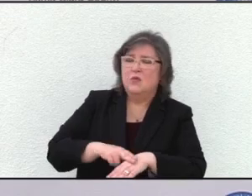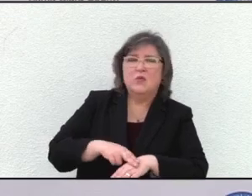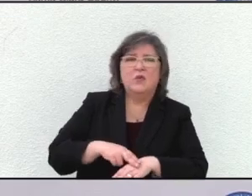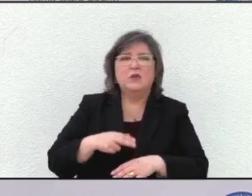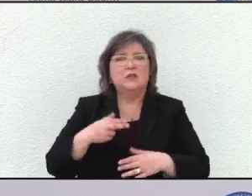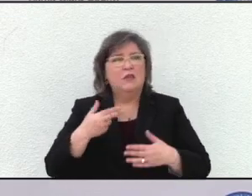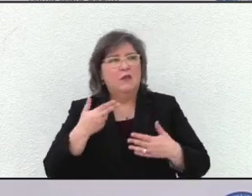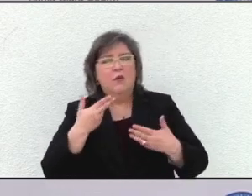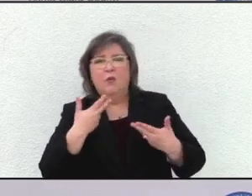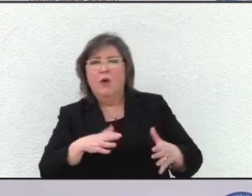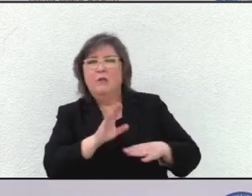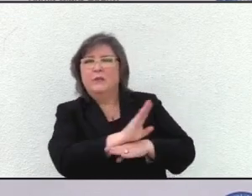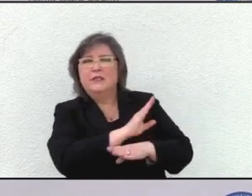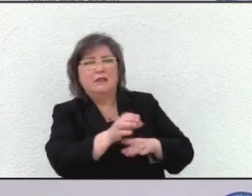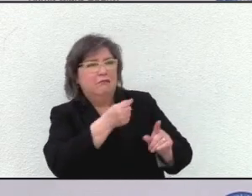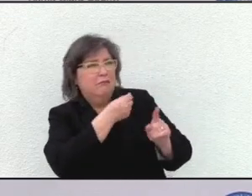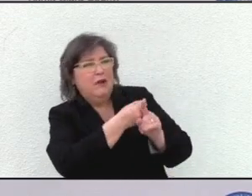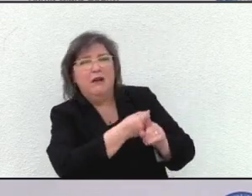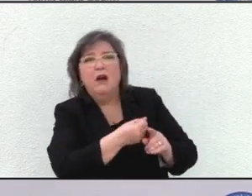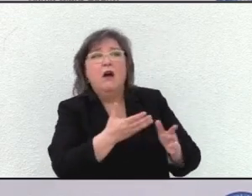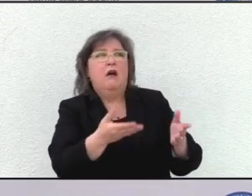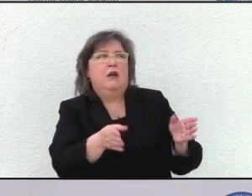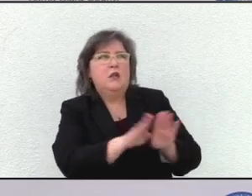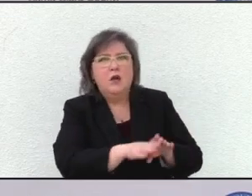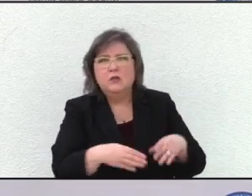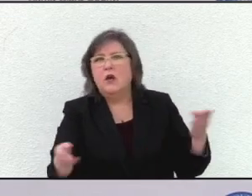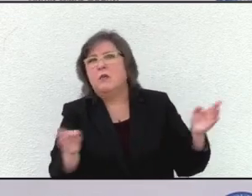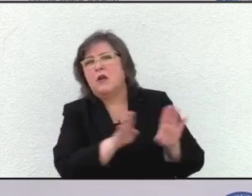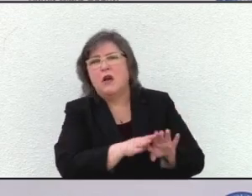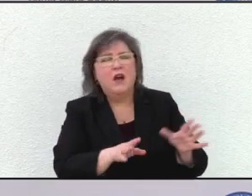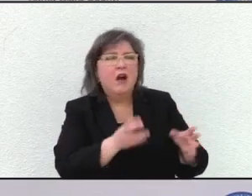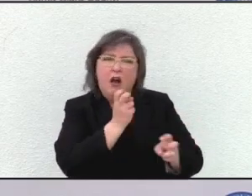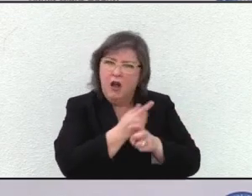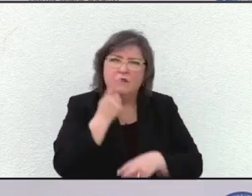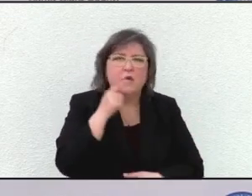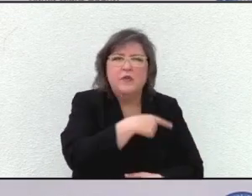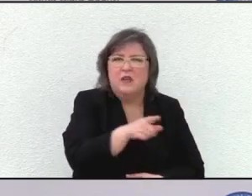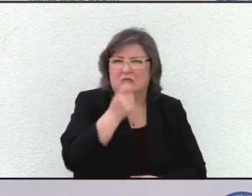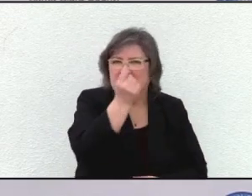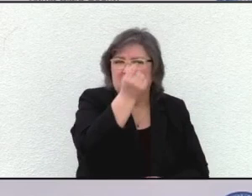our business community, but also the impact on our families, and and the impact in terms